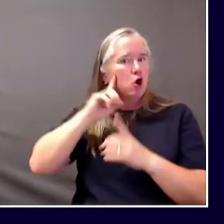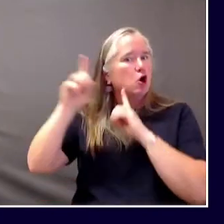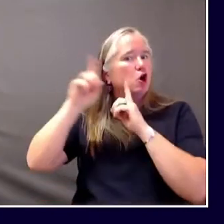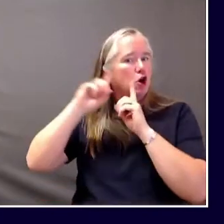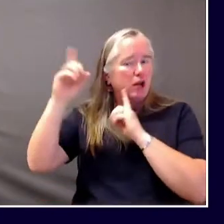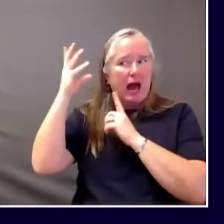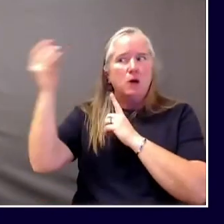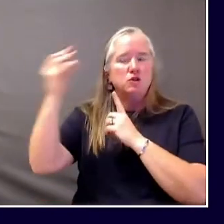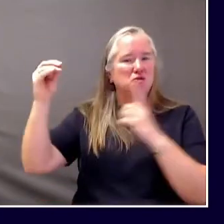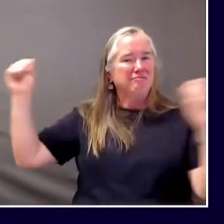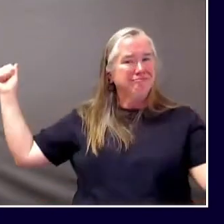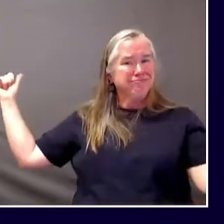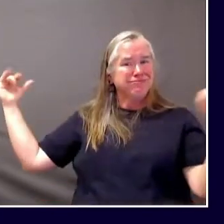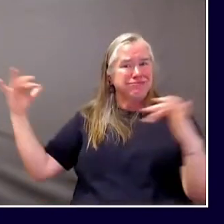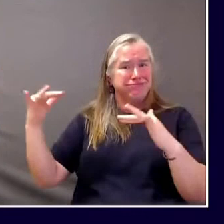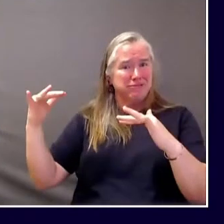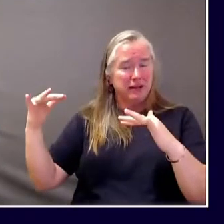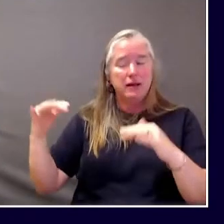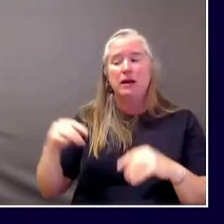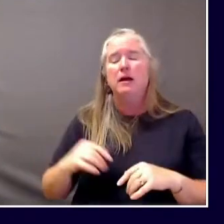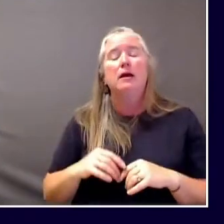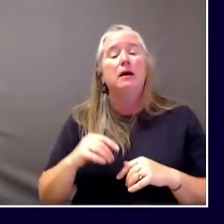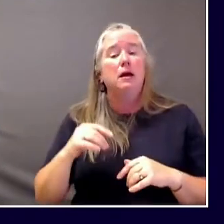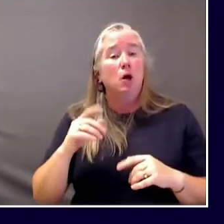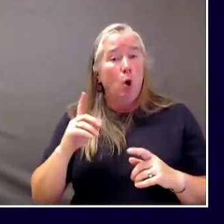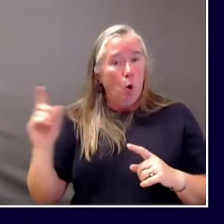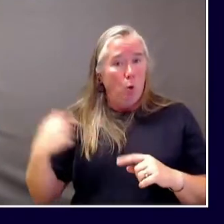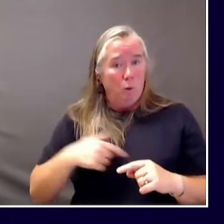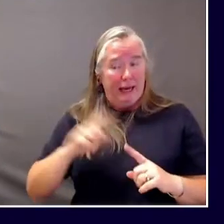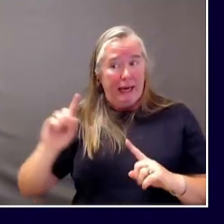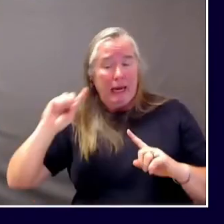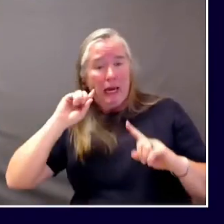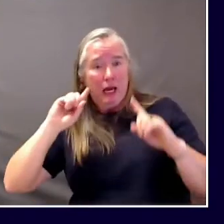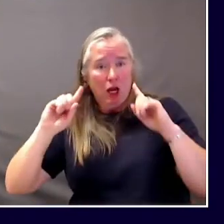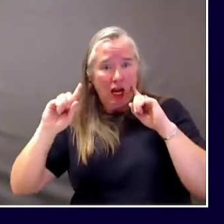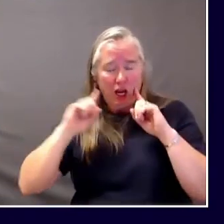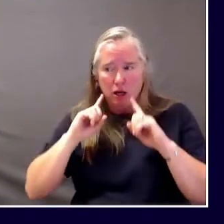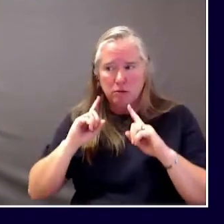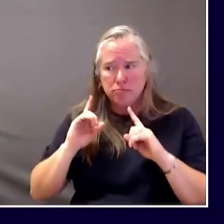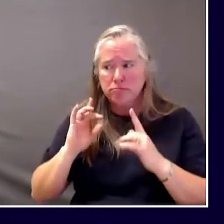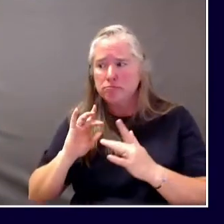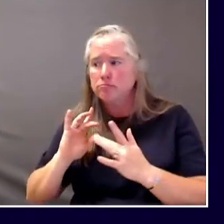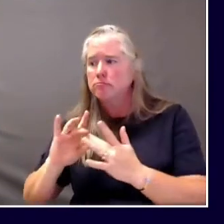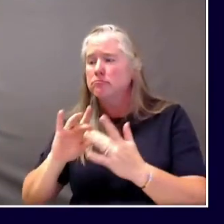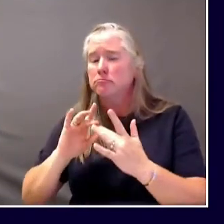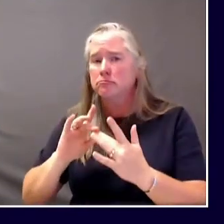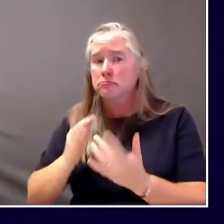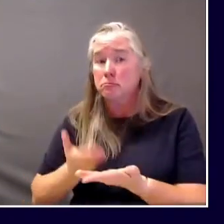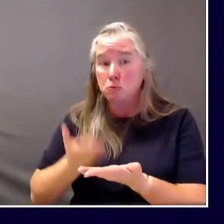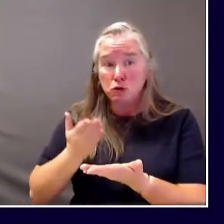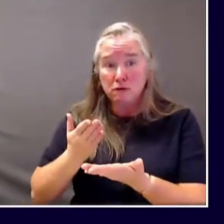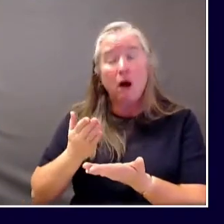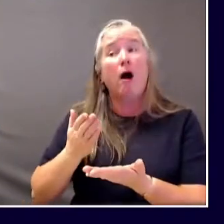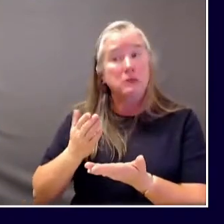if we have information that there is going to be a gathering the pride of rules the guidance